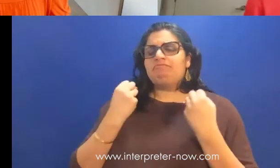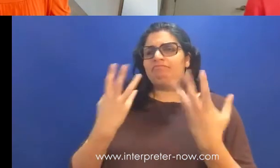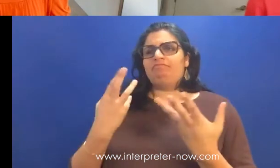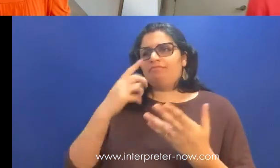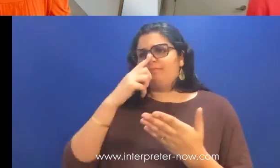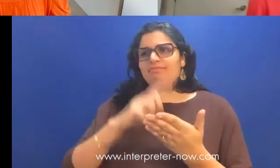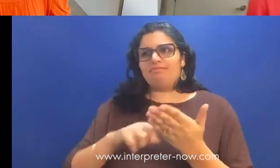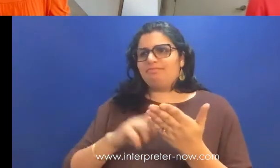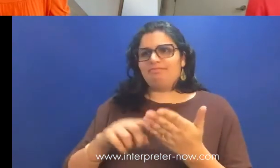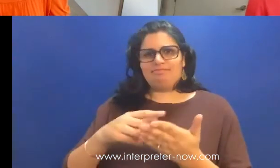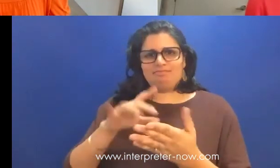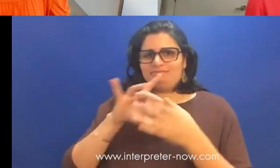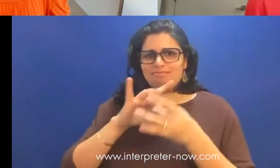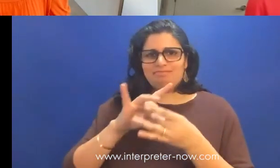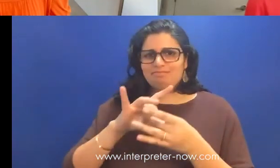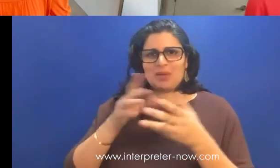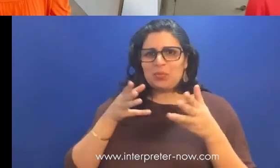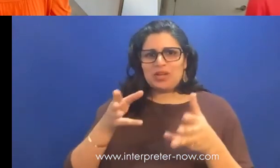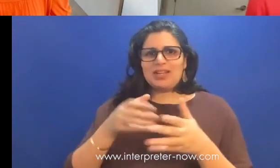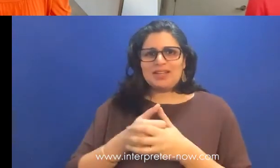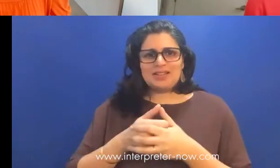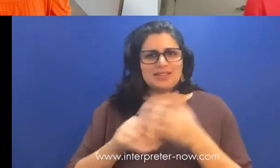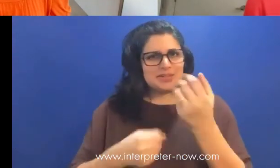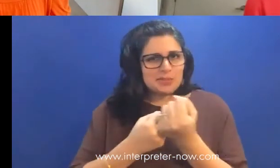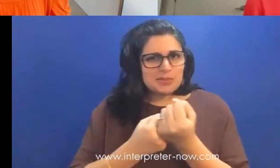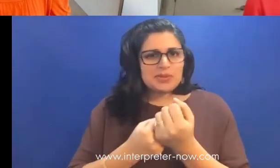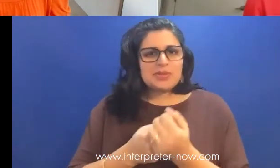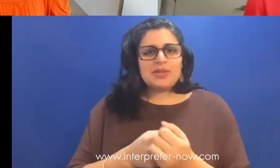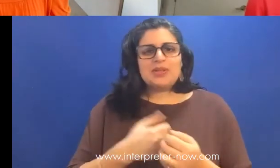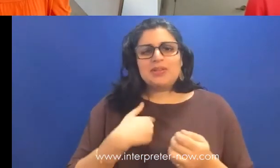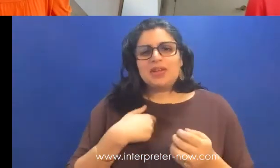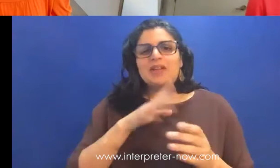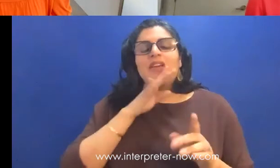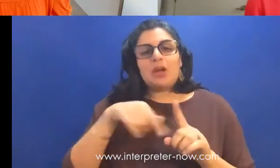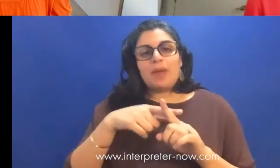I talked about the research from Berkeley's Greater Good Center for science.